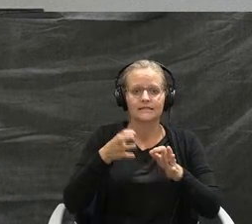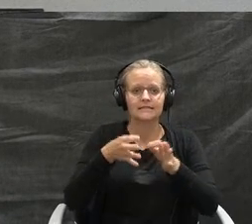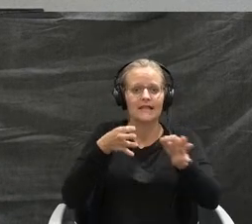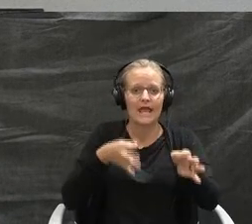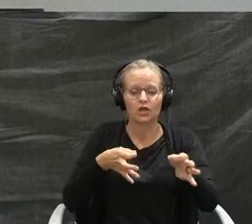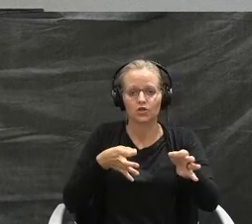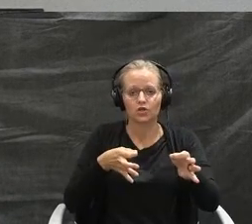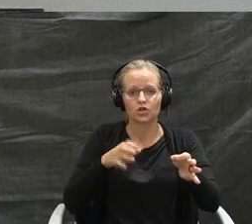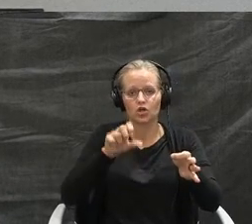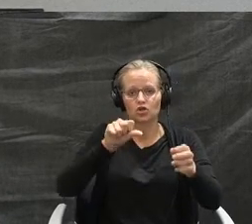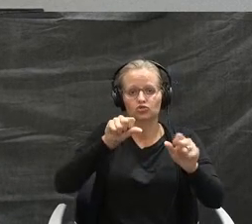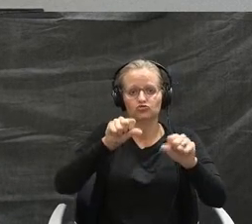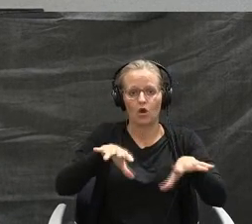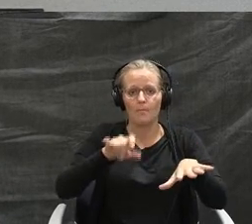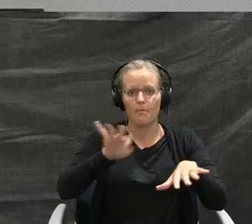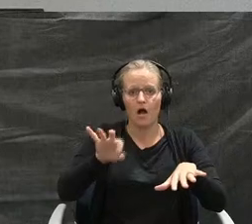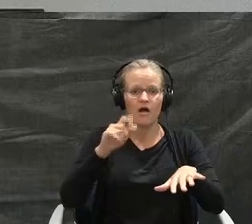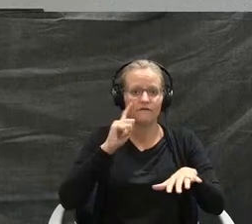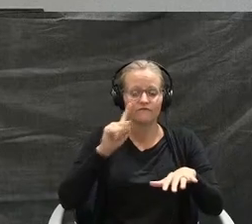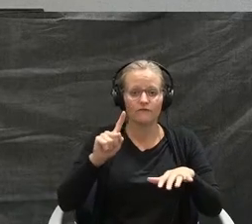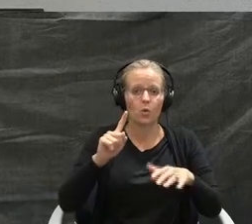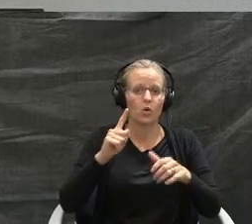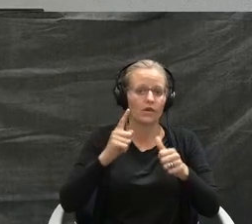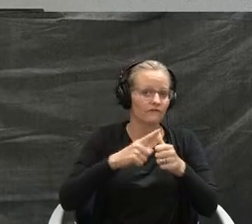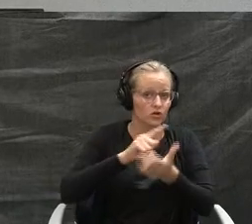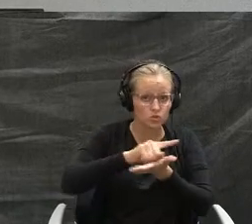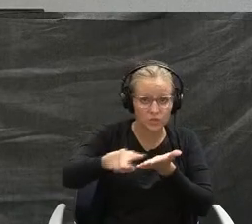have time to get everybody in without crowding and so forth.